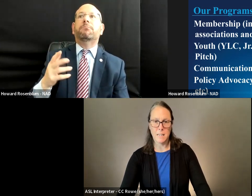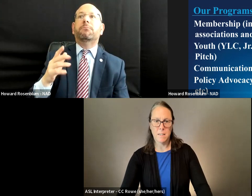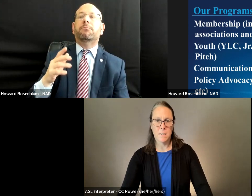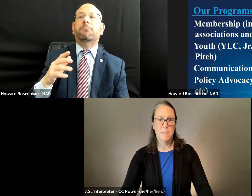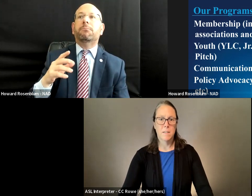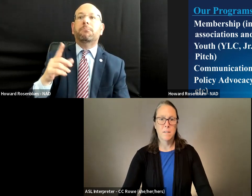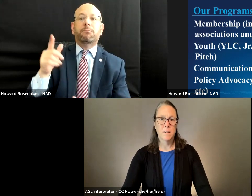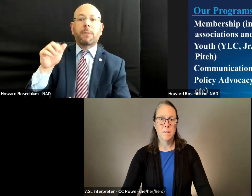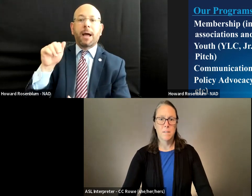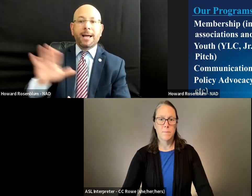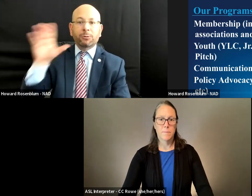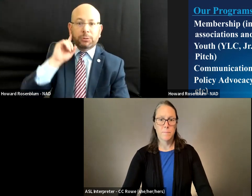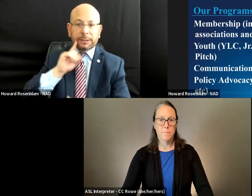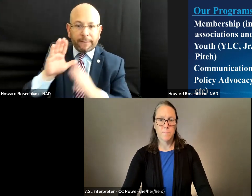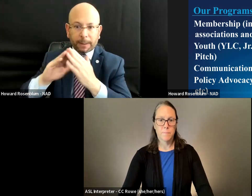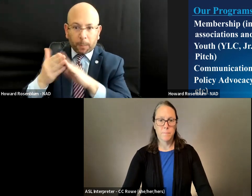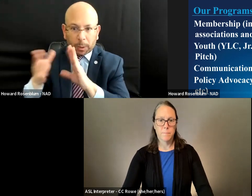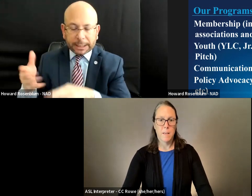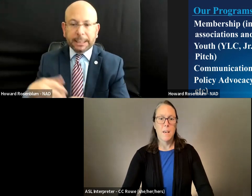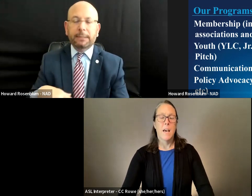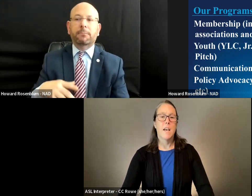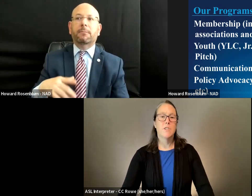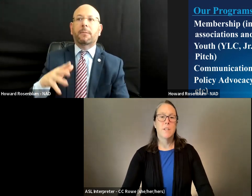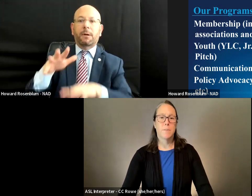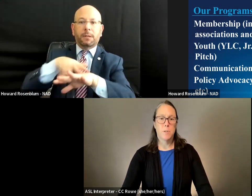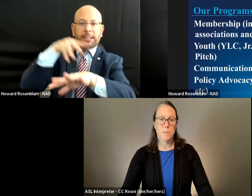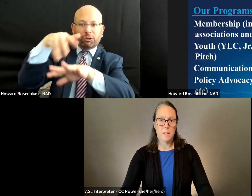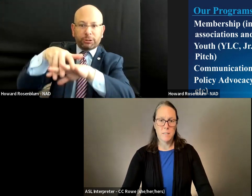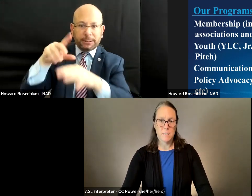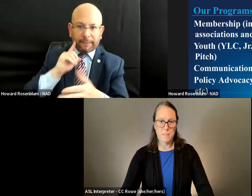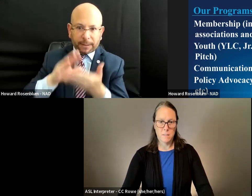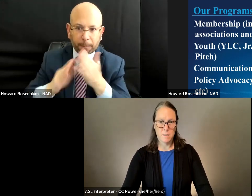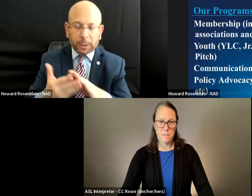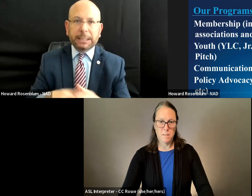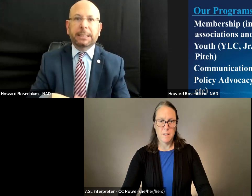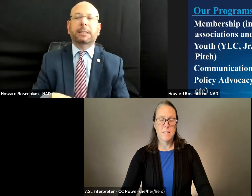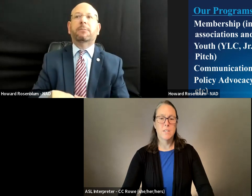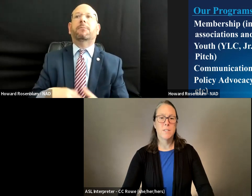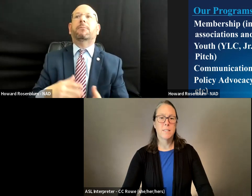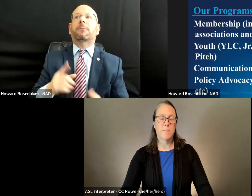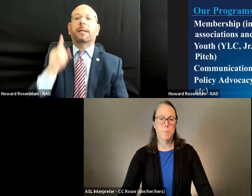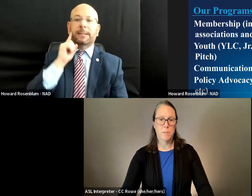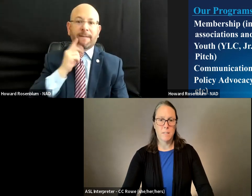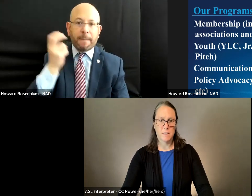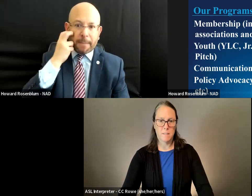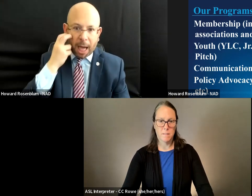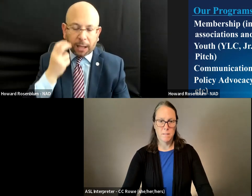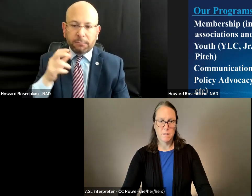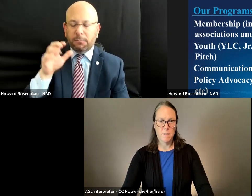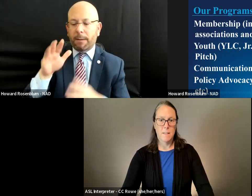Hispanic and Latino Latino Association for the Deaf, I think